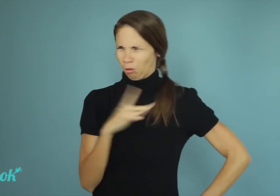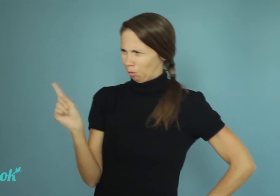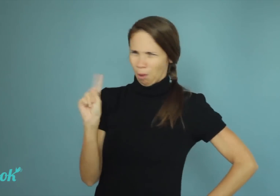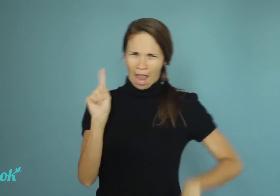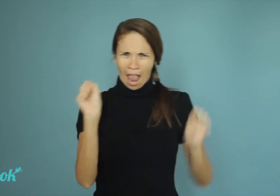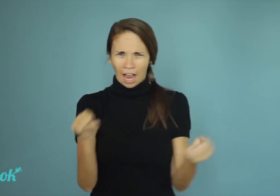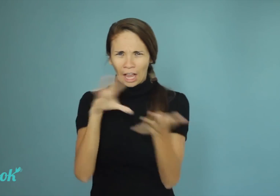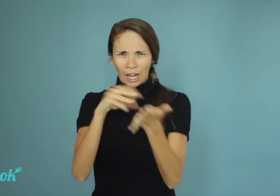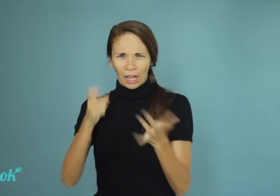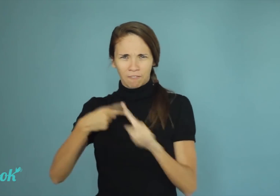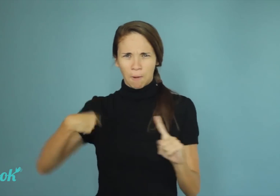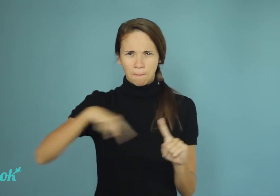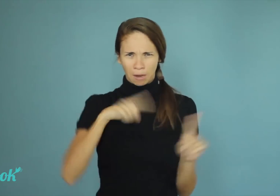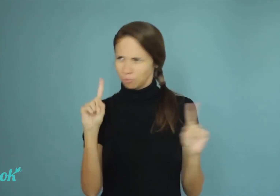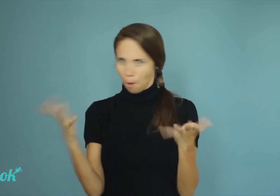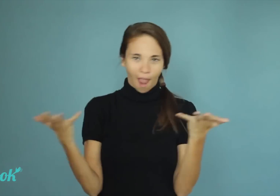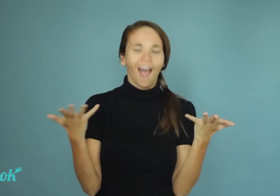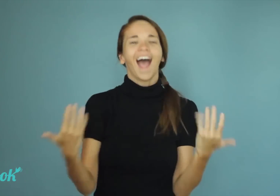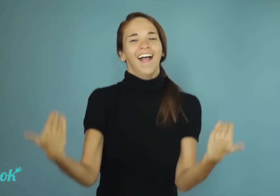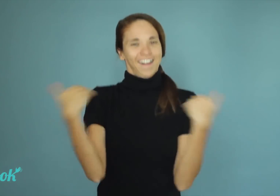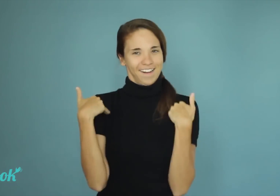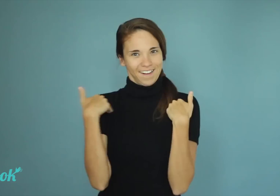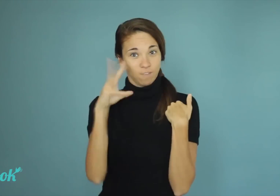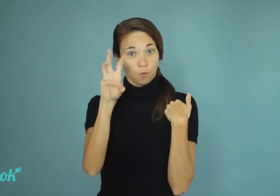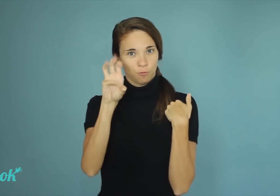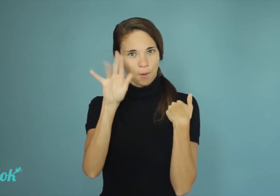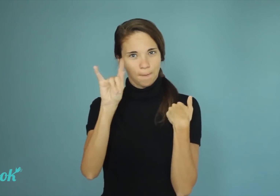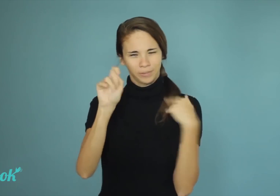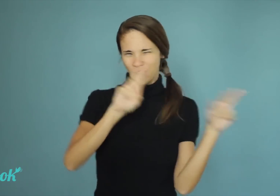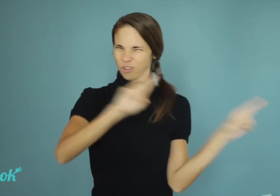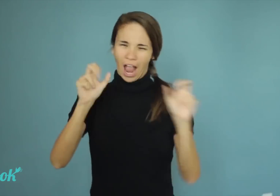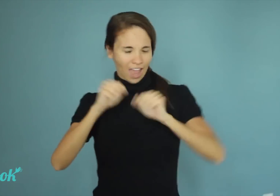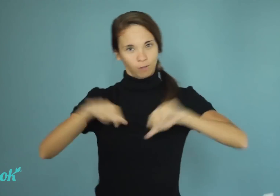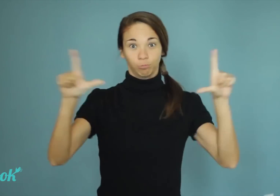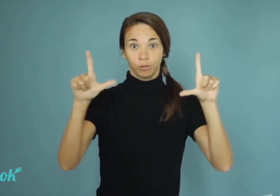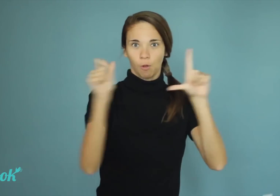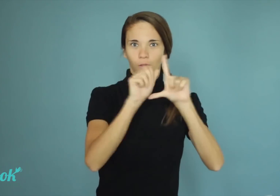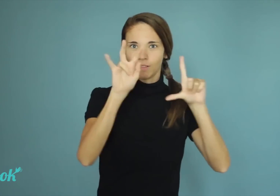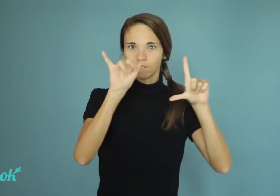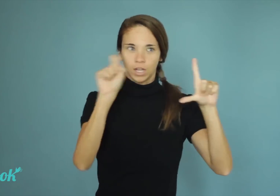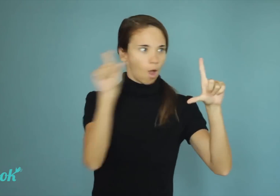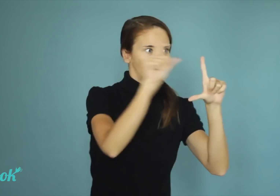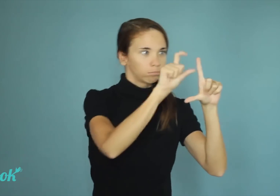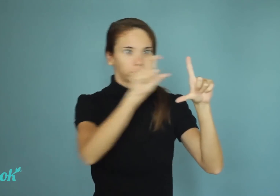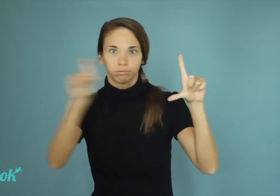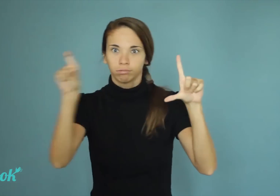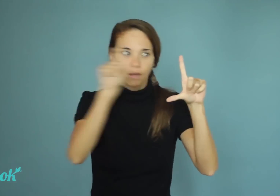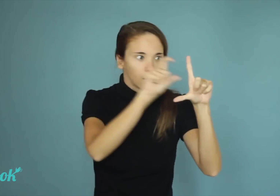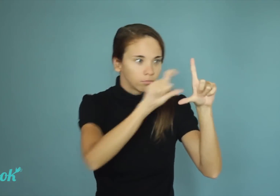And all you have to do to learn from us is go to our website and see all of our different videos.